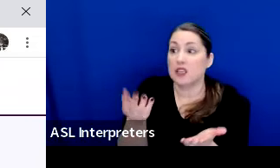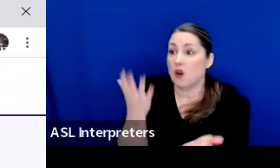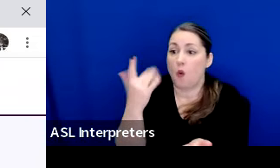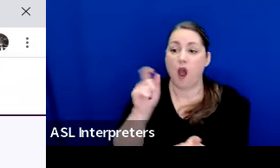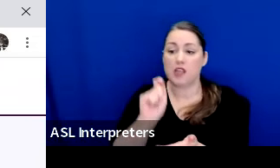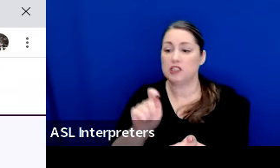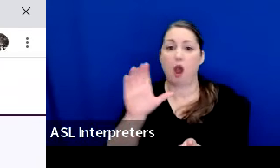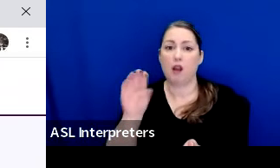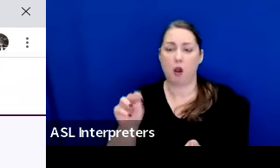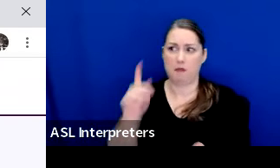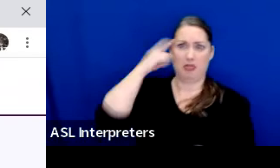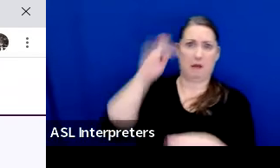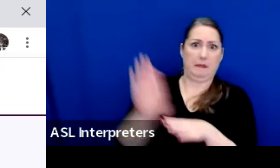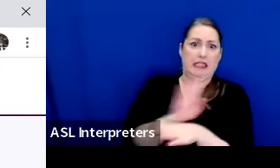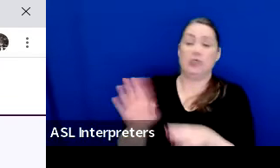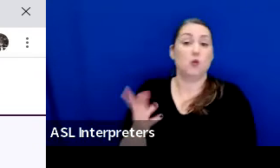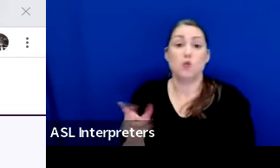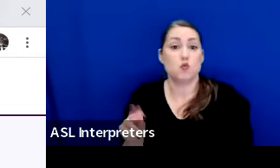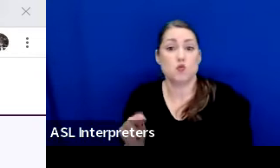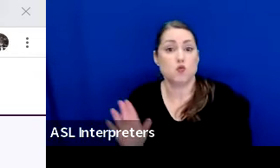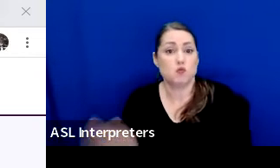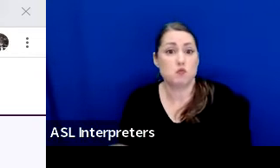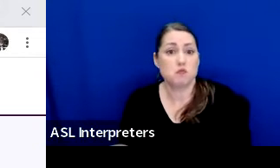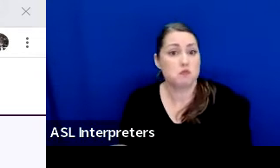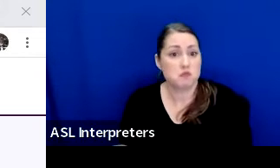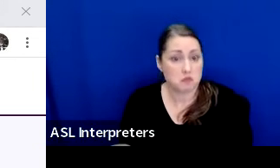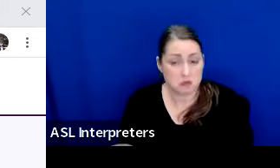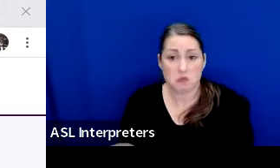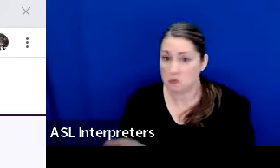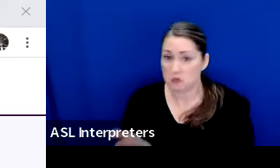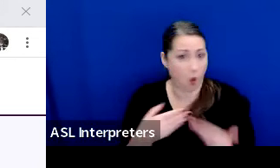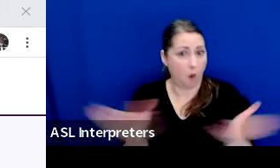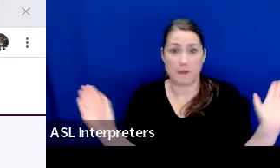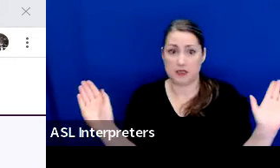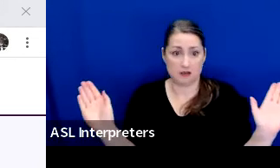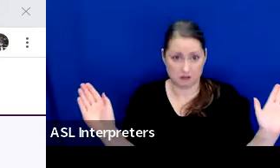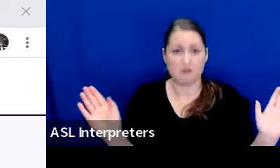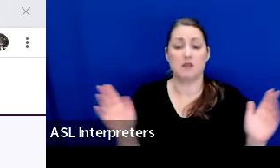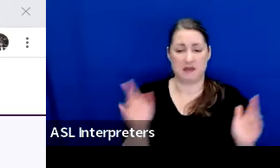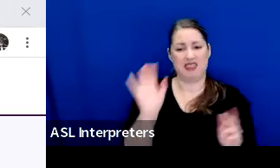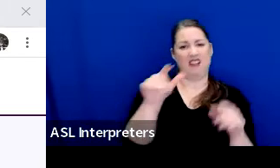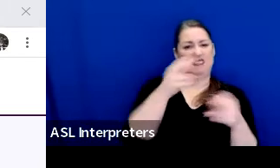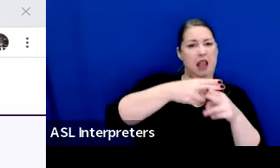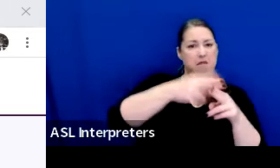But the URL, which also put that in the chat is my open mouth dot com.